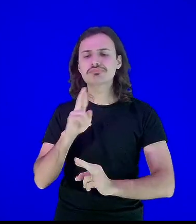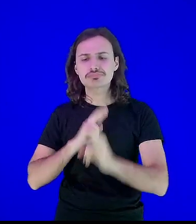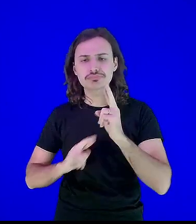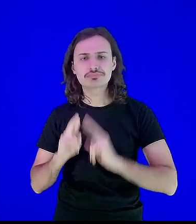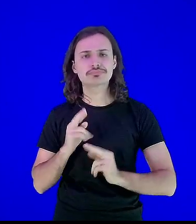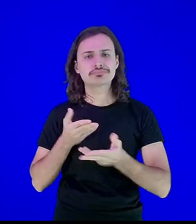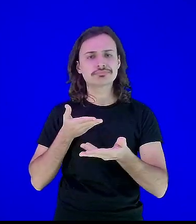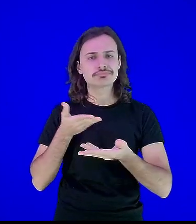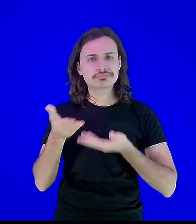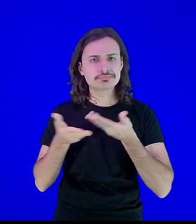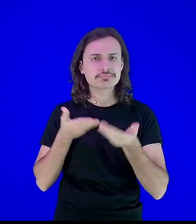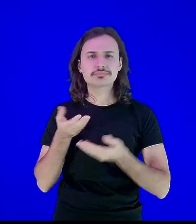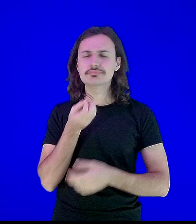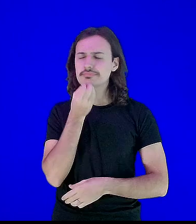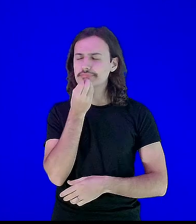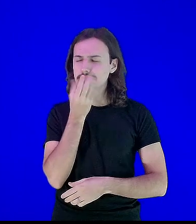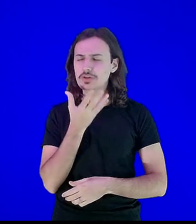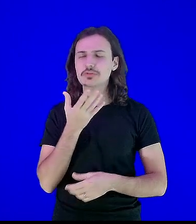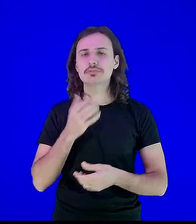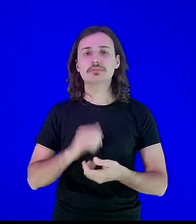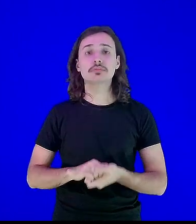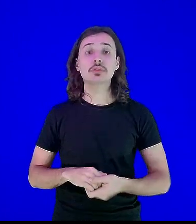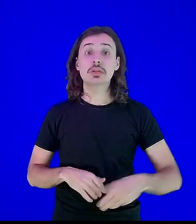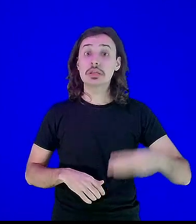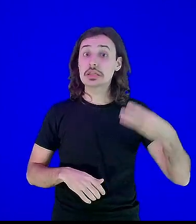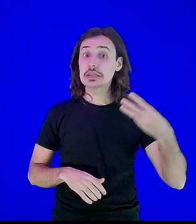and, my third challenge, automatic pagination